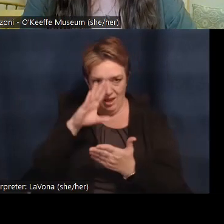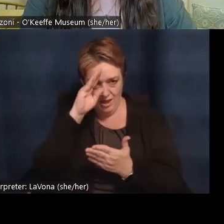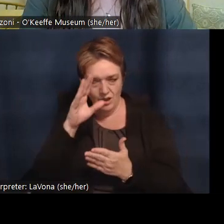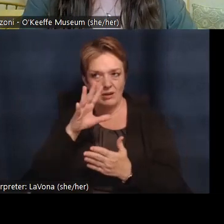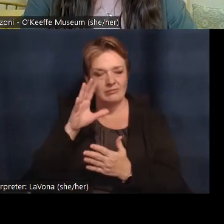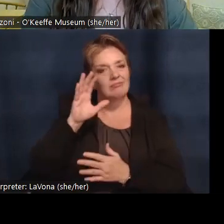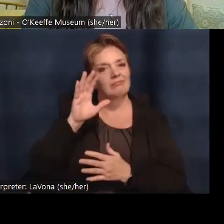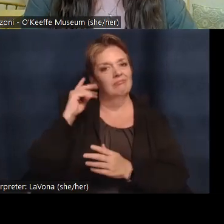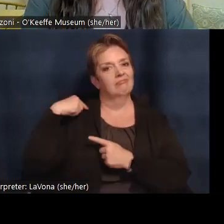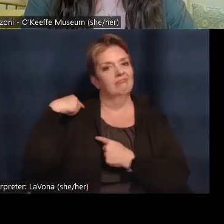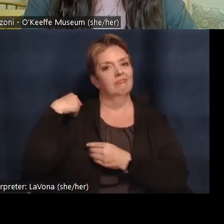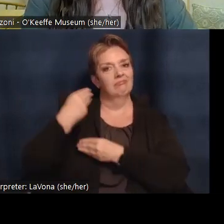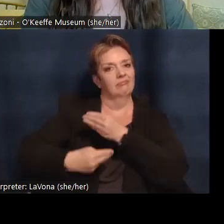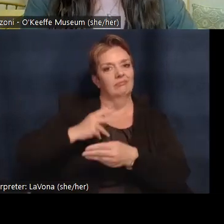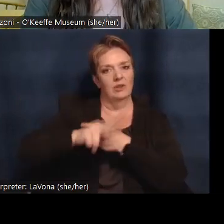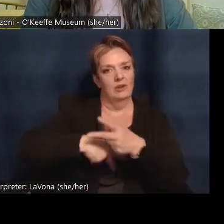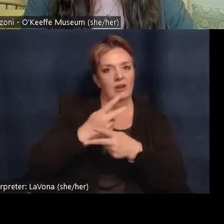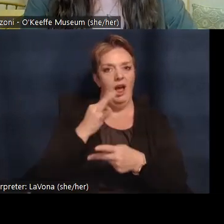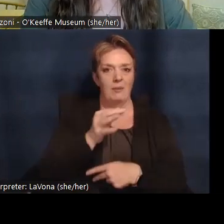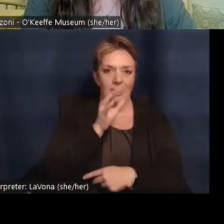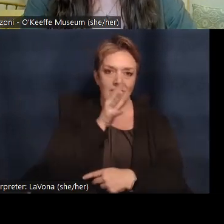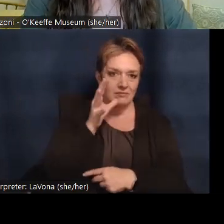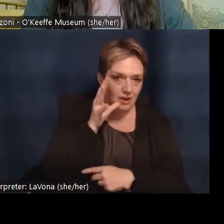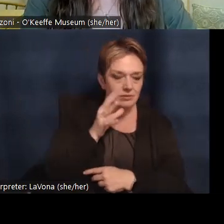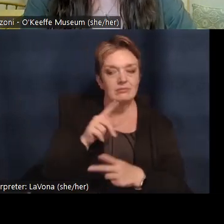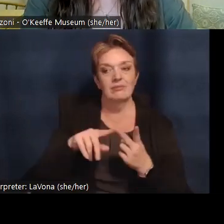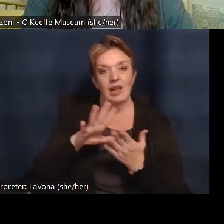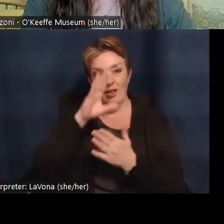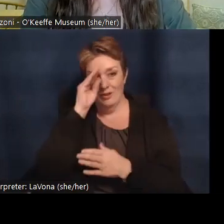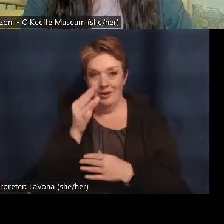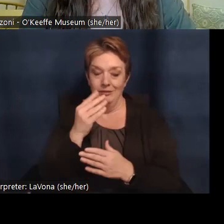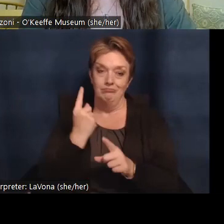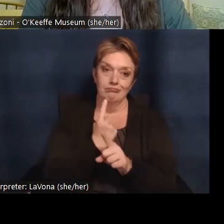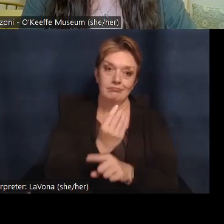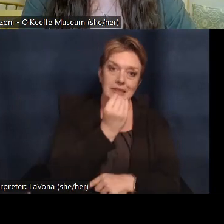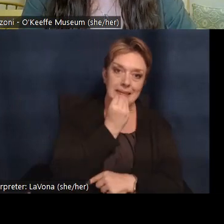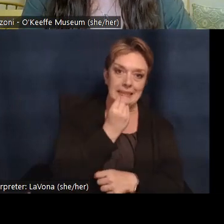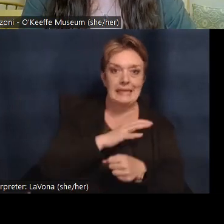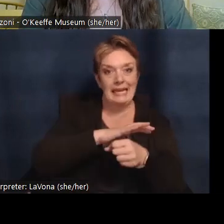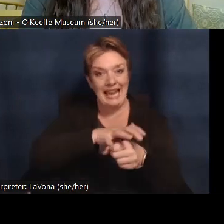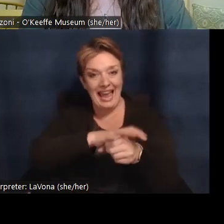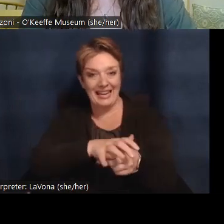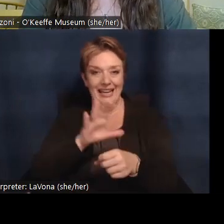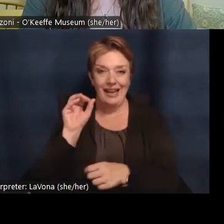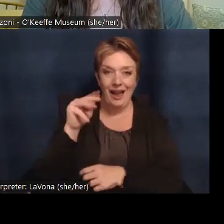They get to learn about healthy eating, cooking, composting, canning, and it's just a lot of fun.